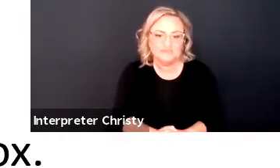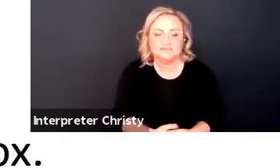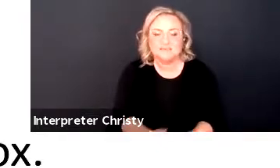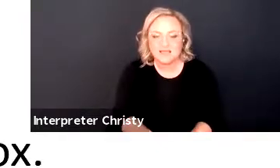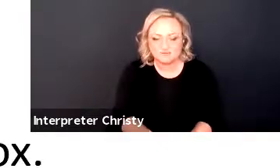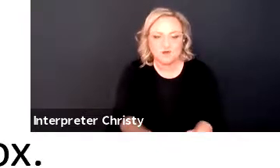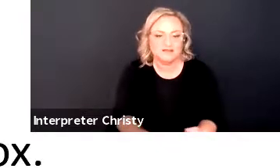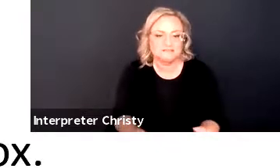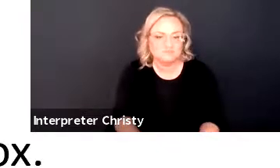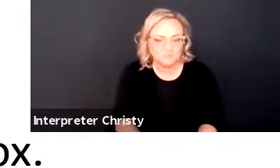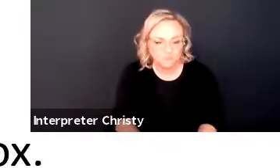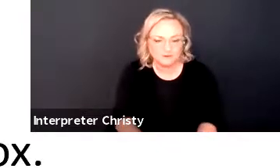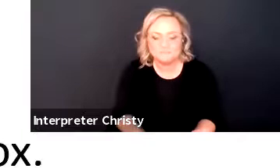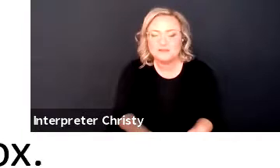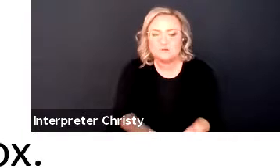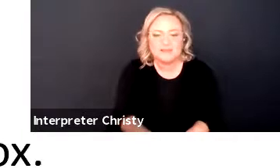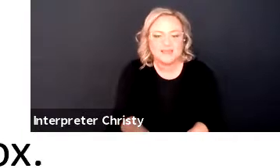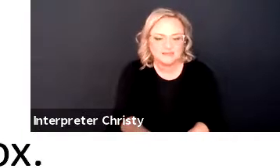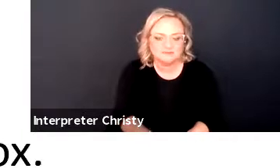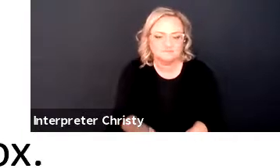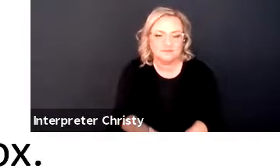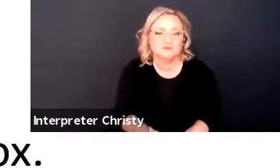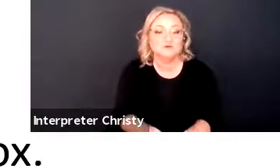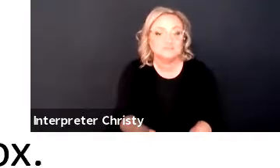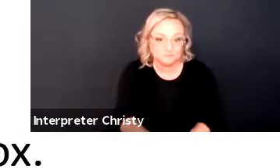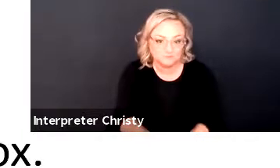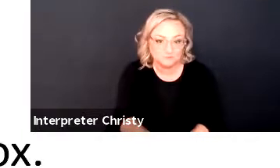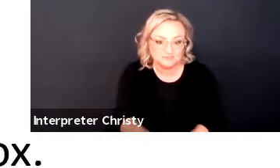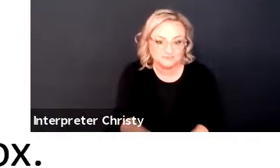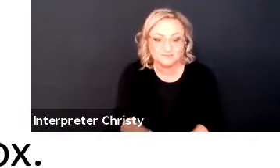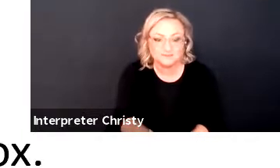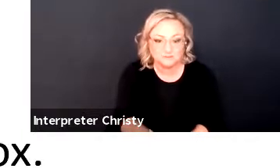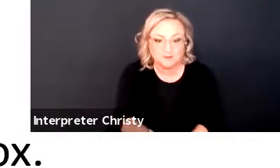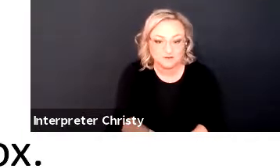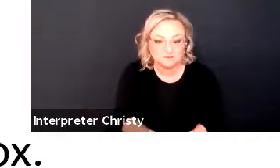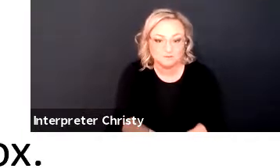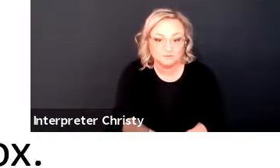Interpreter Christy : And dialogue and support and be creative and use these resources in the best way possible.